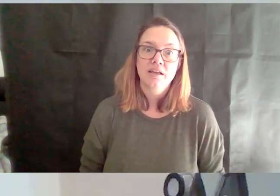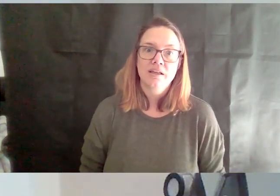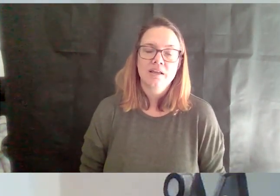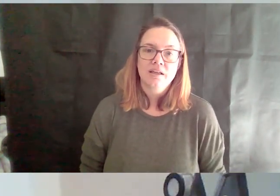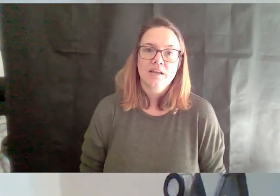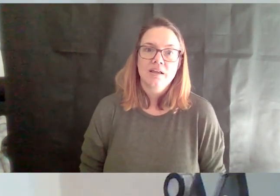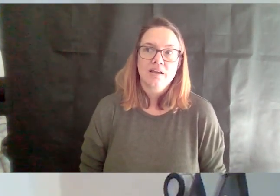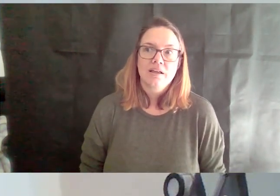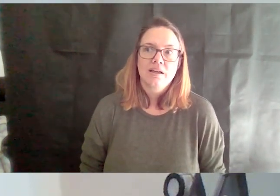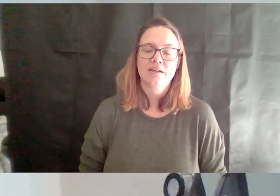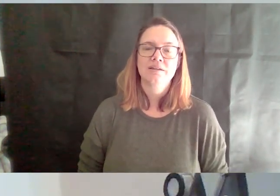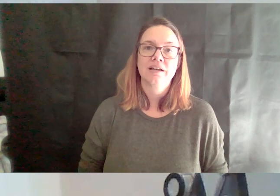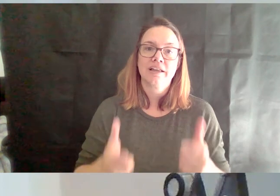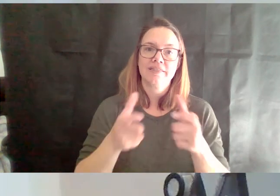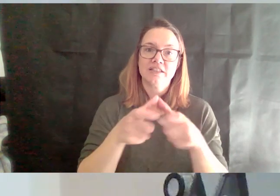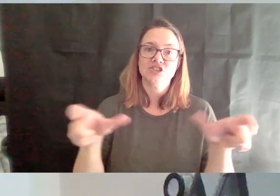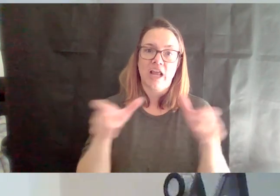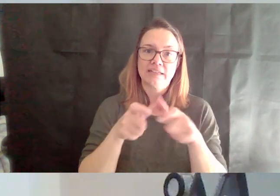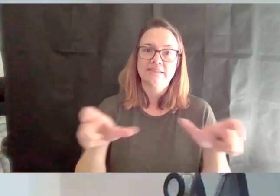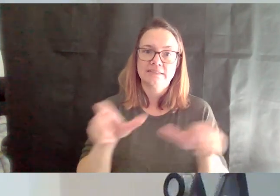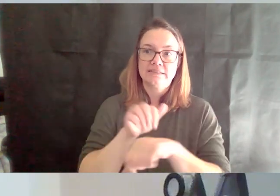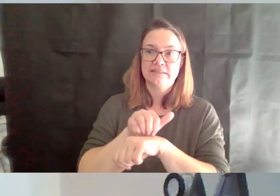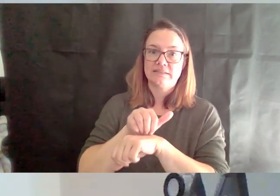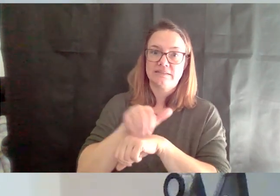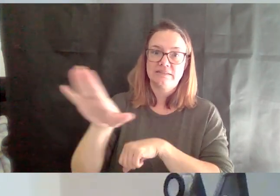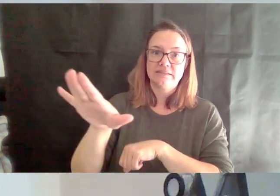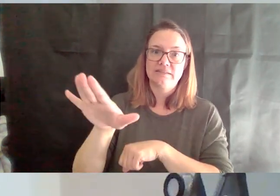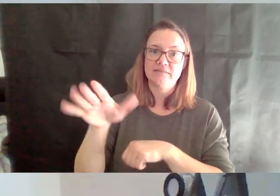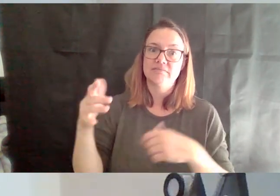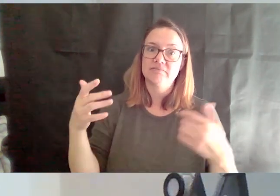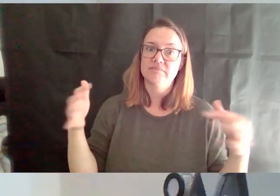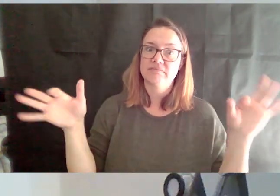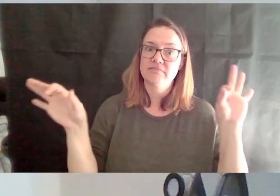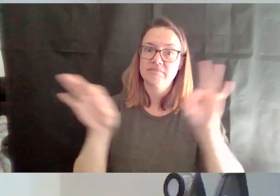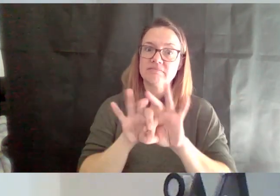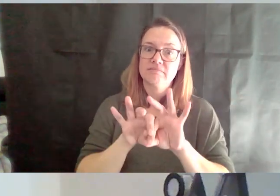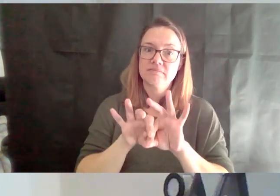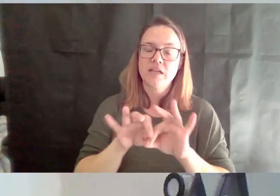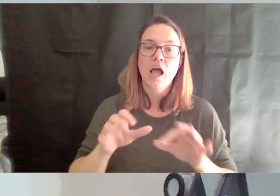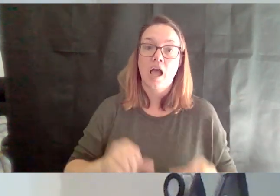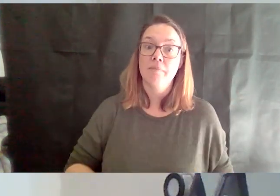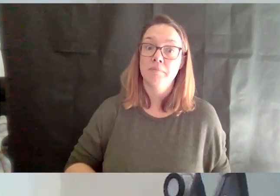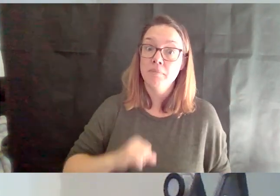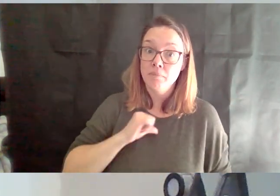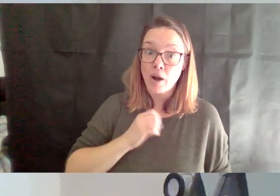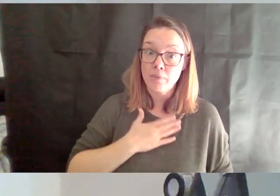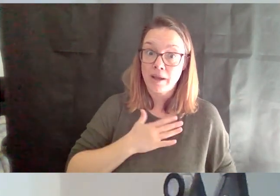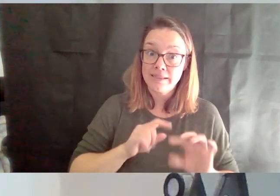The checks were-- mailing out the checks was a really big deal. I'm very proud to say I'm very proud of my team,